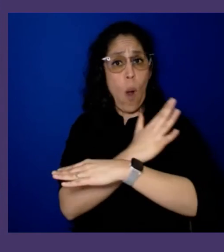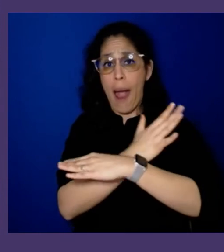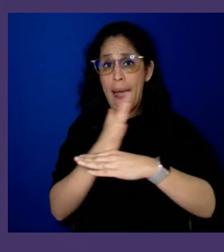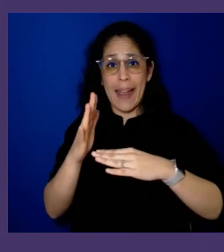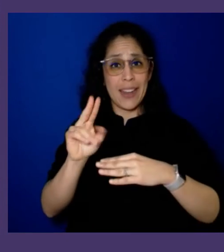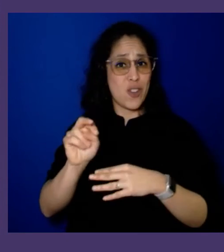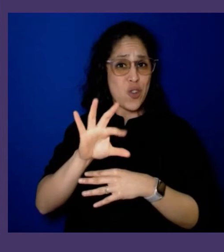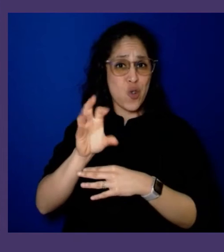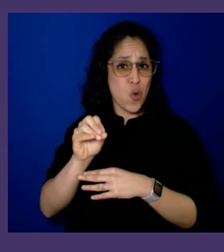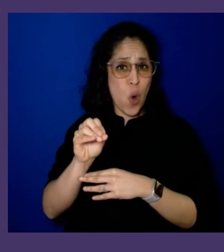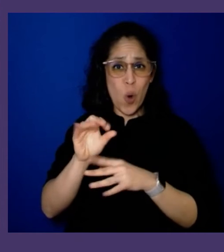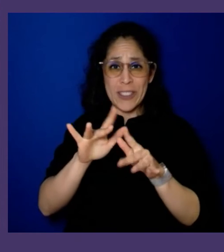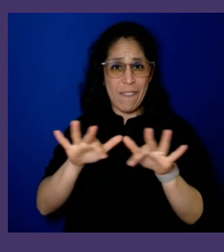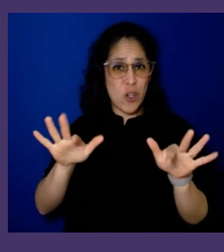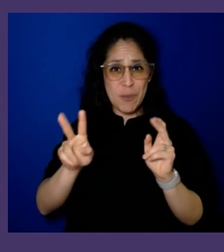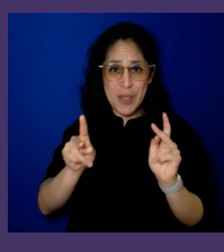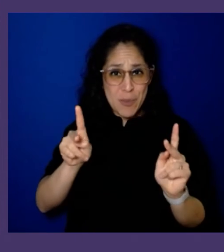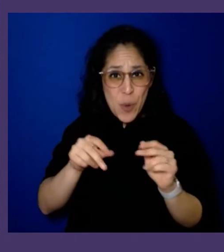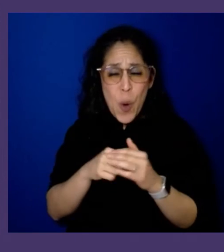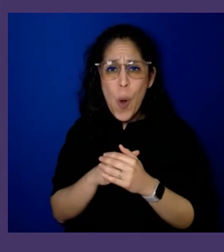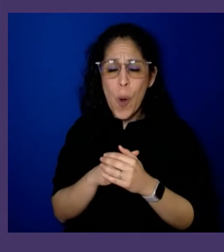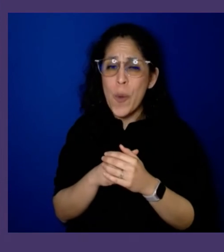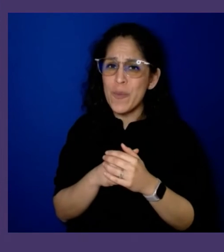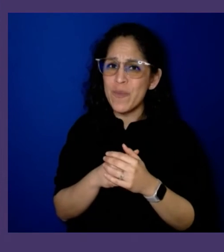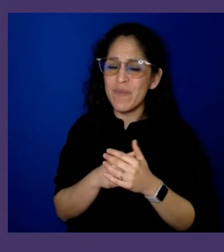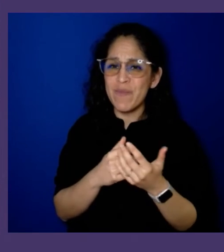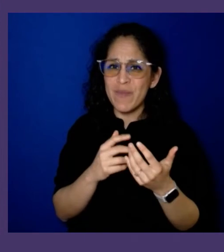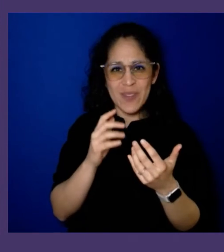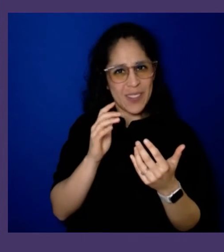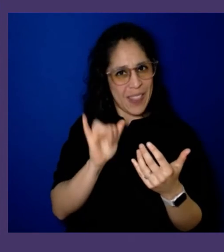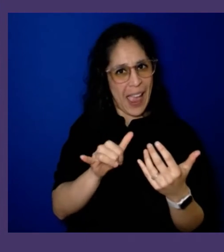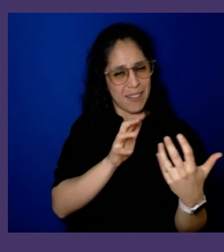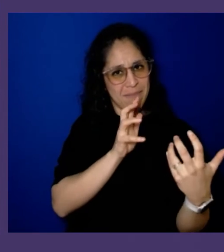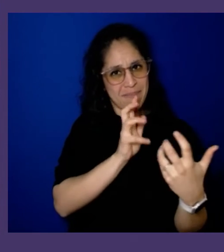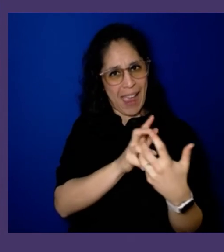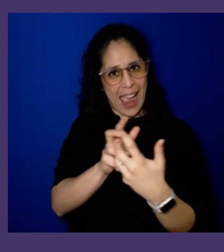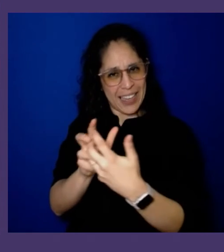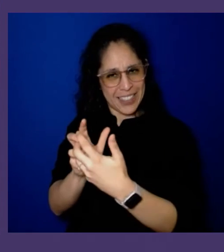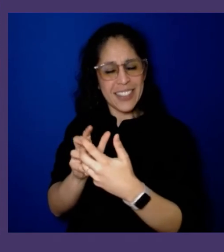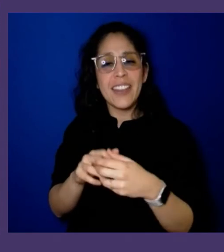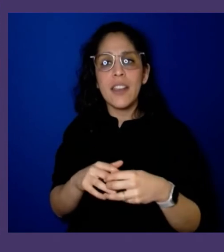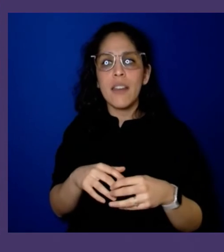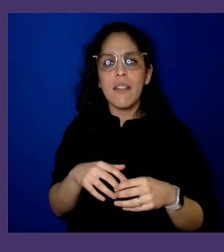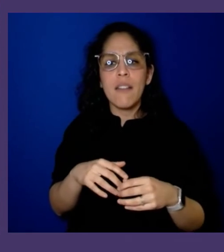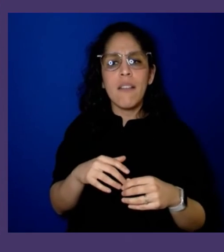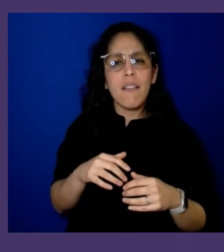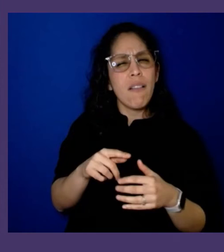They would be easy to use for wide array of neurodivergent people, whereas I felt some other softwares I use